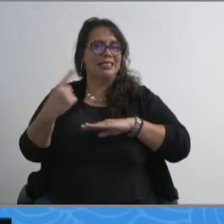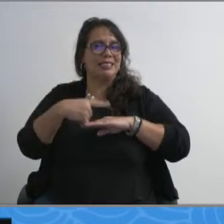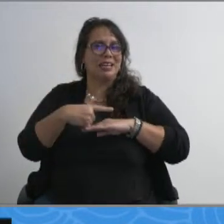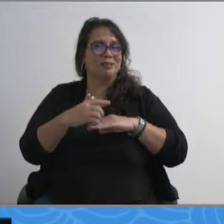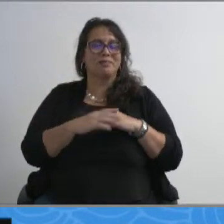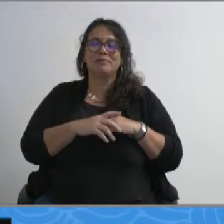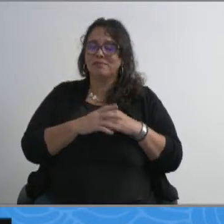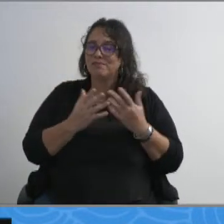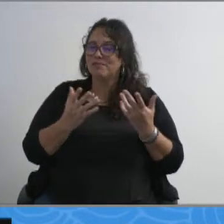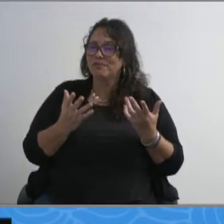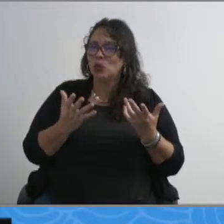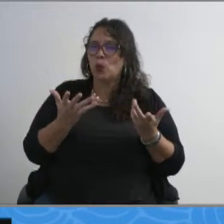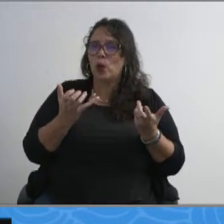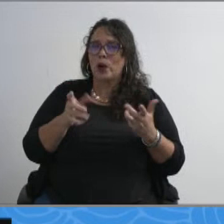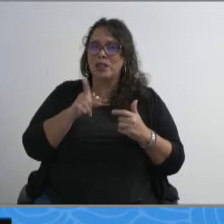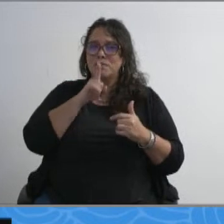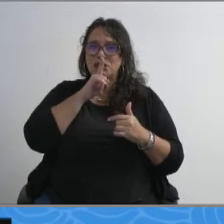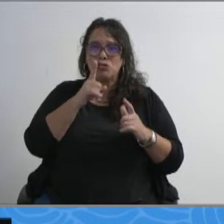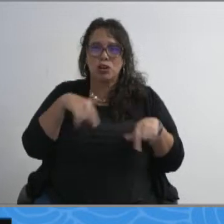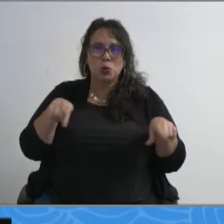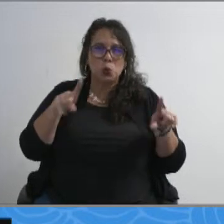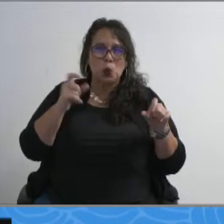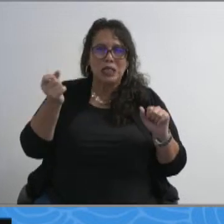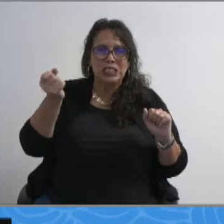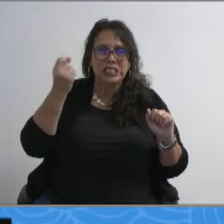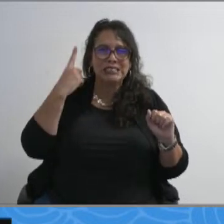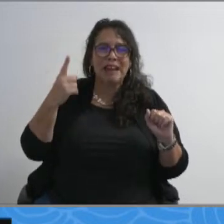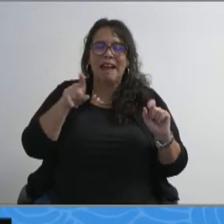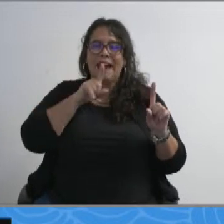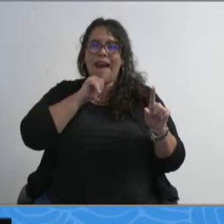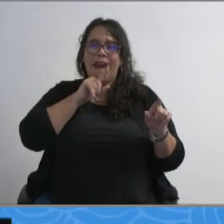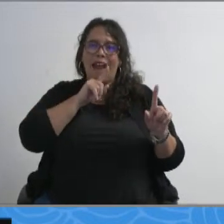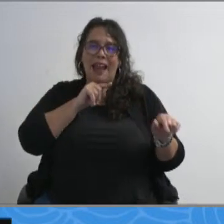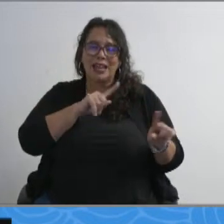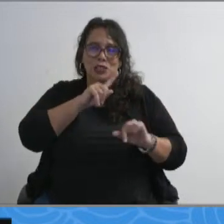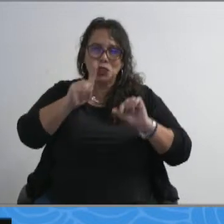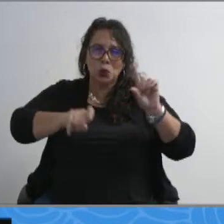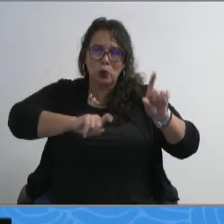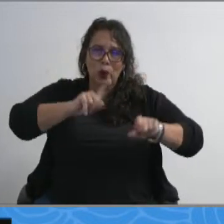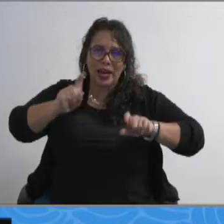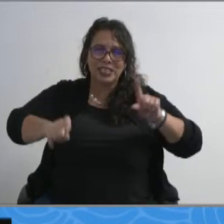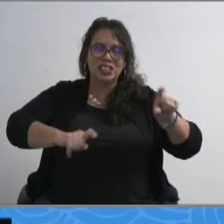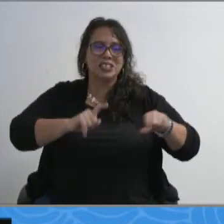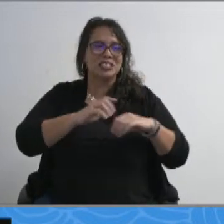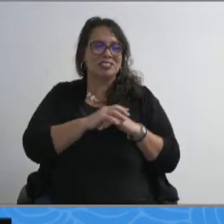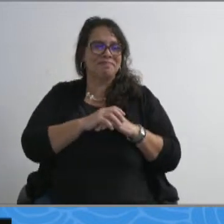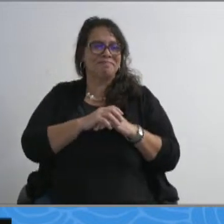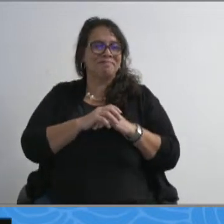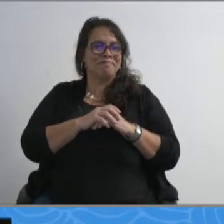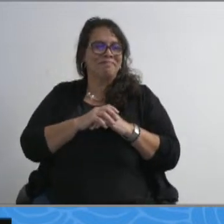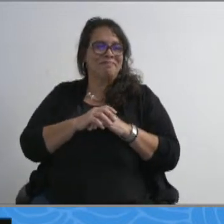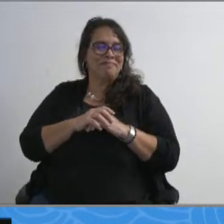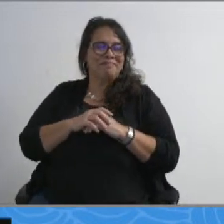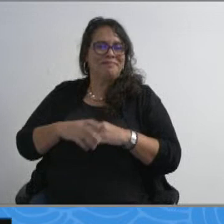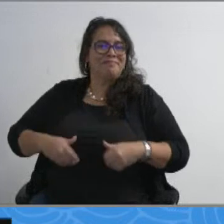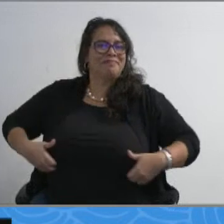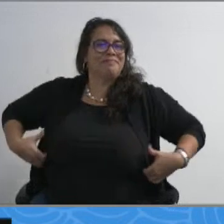We really wanna make sure parents understand and answer all their questions, you know, that we can help. Okay. I think that's all I've got, Carmen.